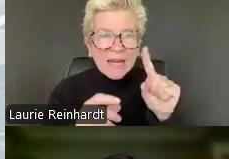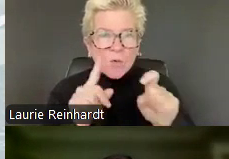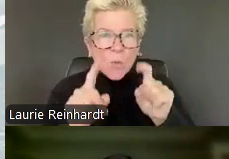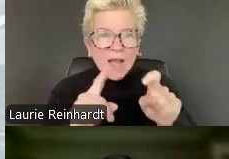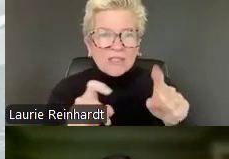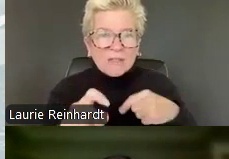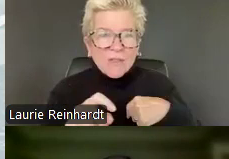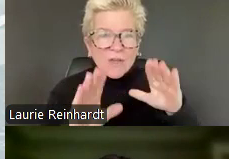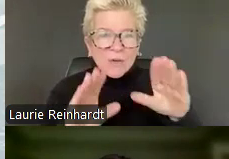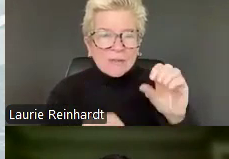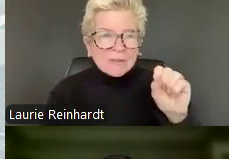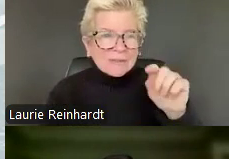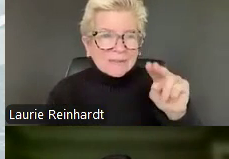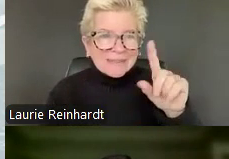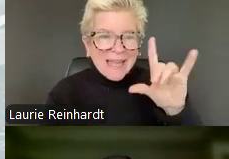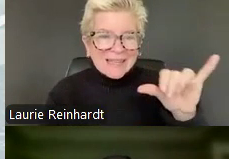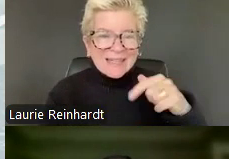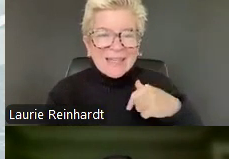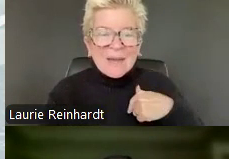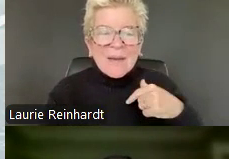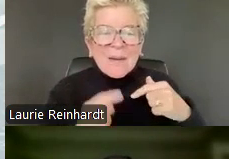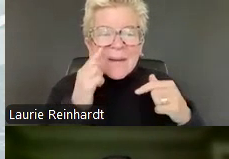I think I'm going to ask you to type some in if you can answer them that way; and we're going